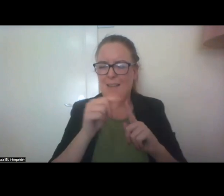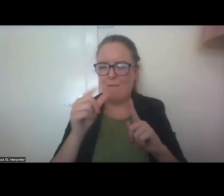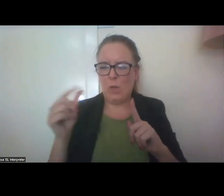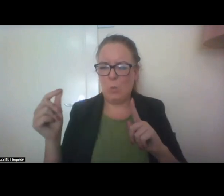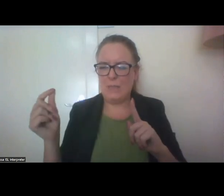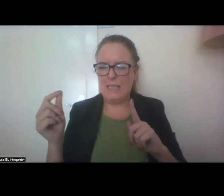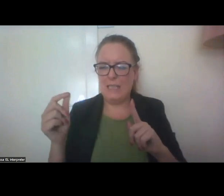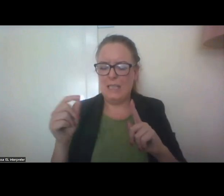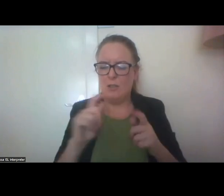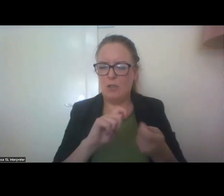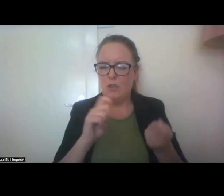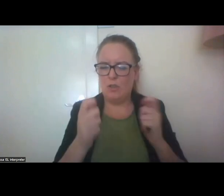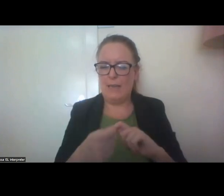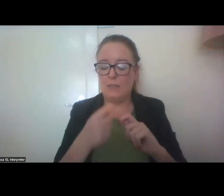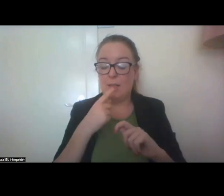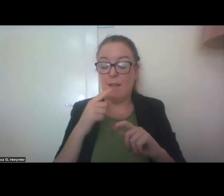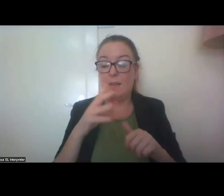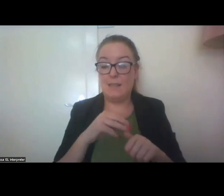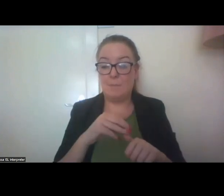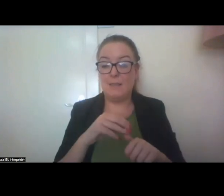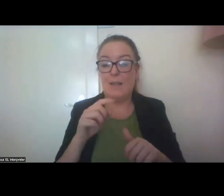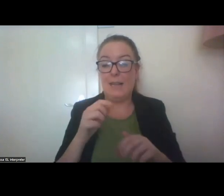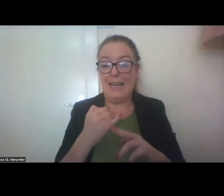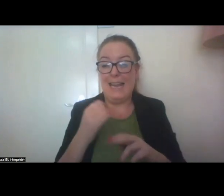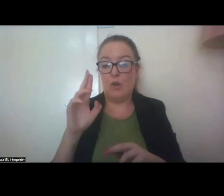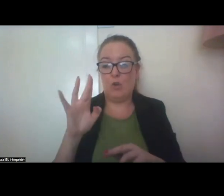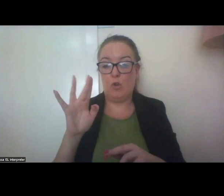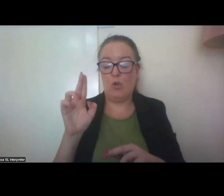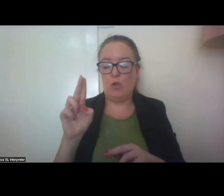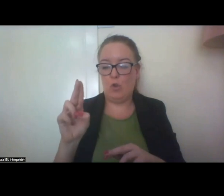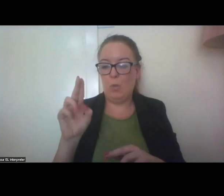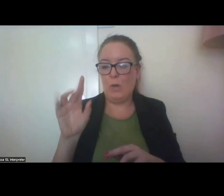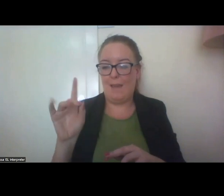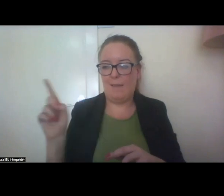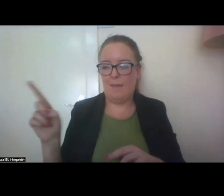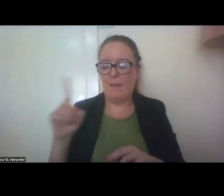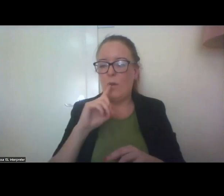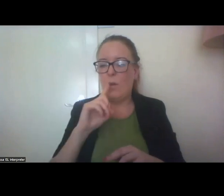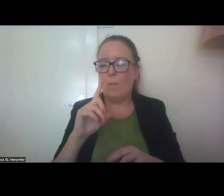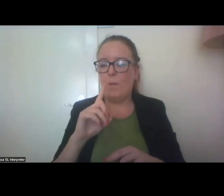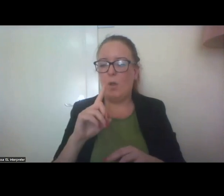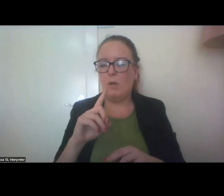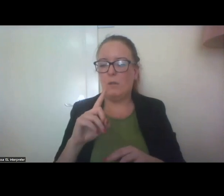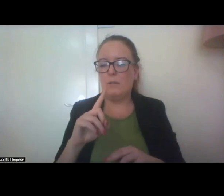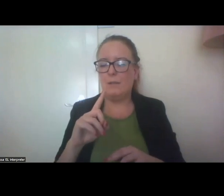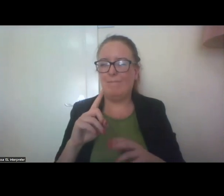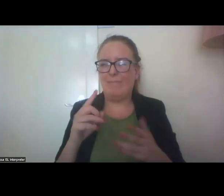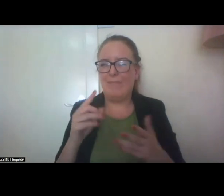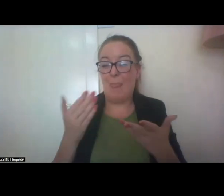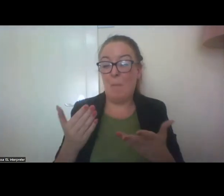but there's nothing on the cards at the moment, most of that's stabilised. So, there's no foreseeable change on that front.